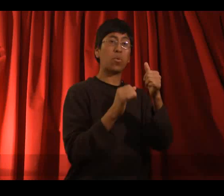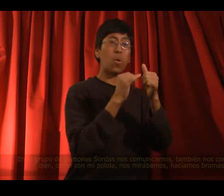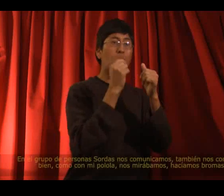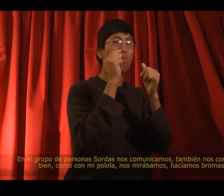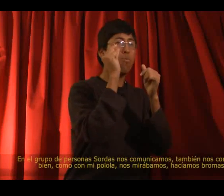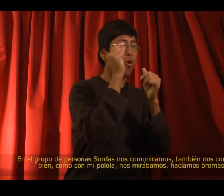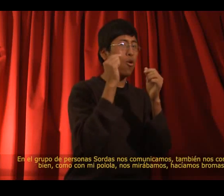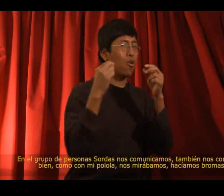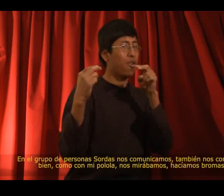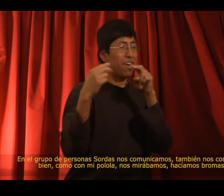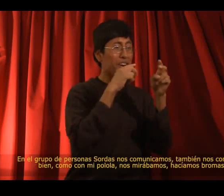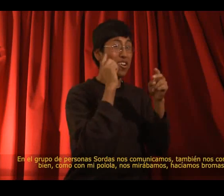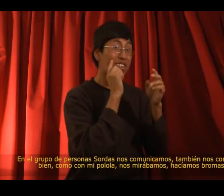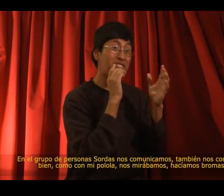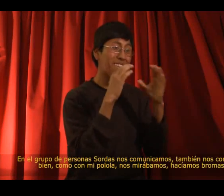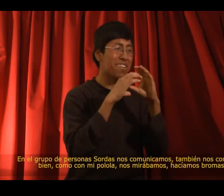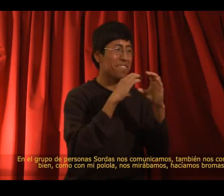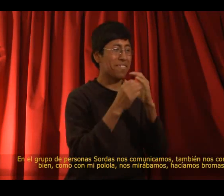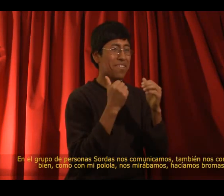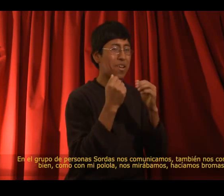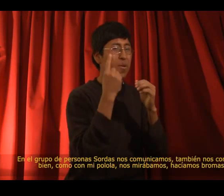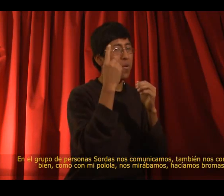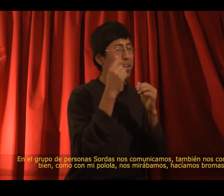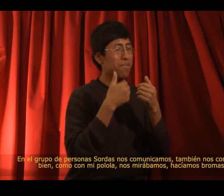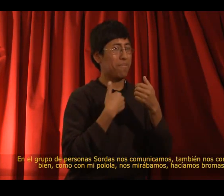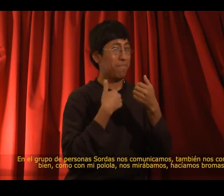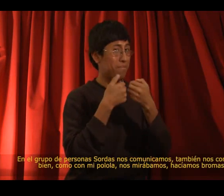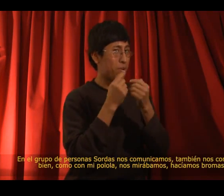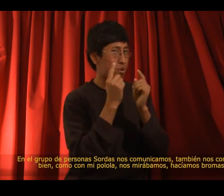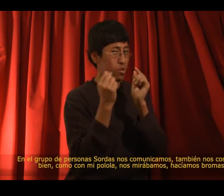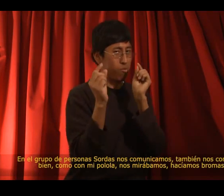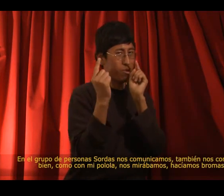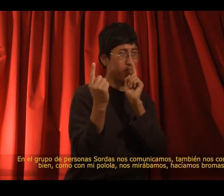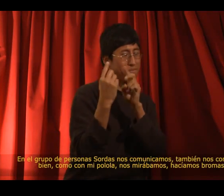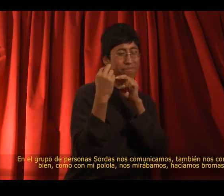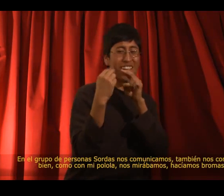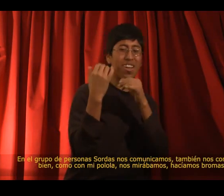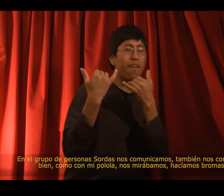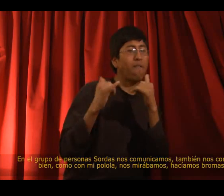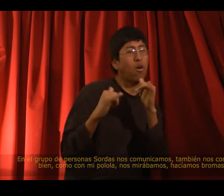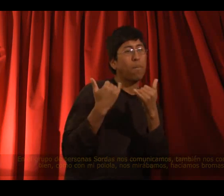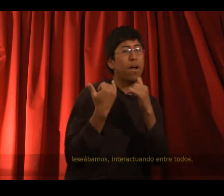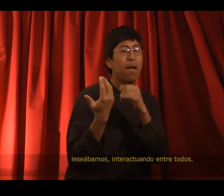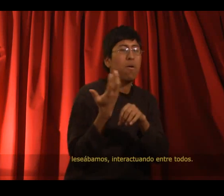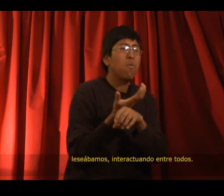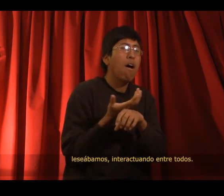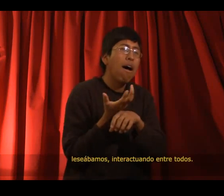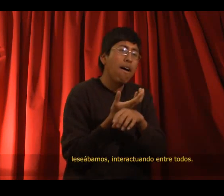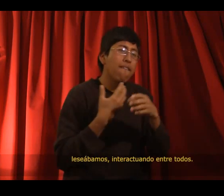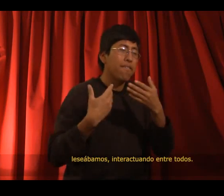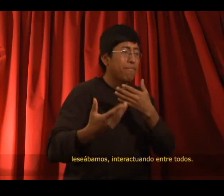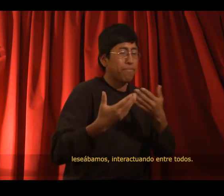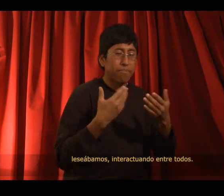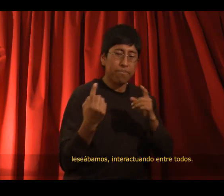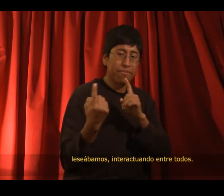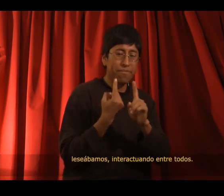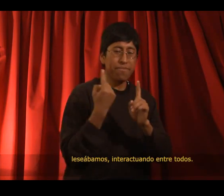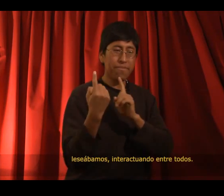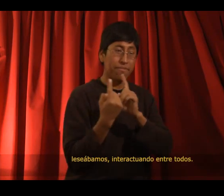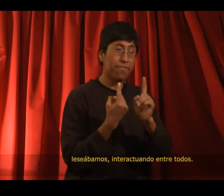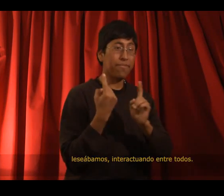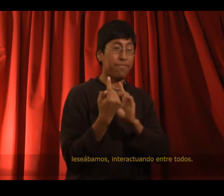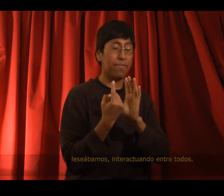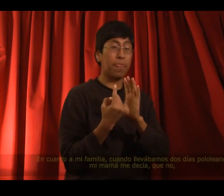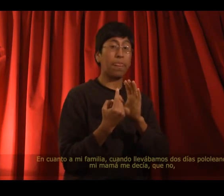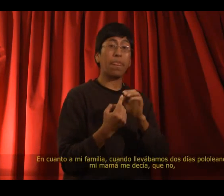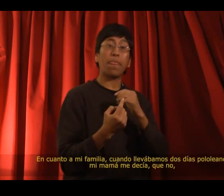When I was with Deaf people, we got to know each other well. For example, I met my girlfriend, we fell in love, joked around, and hung out together.